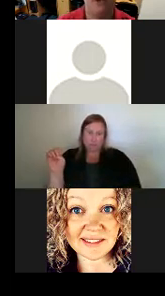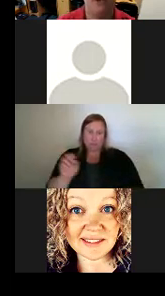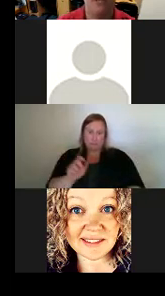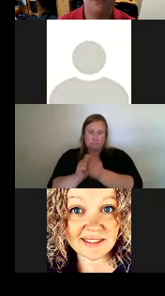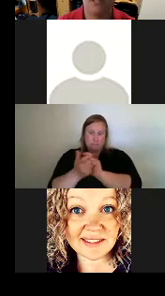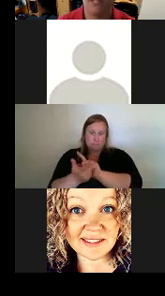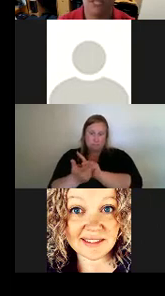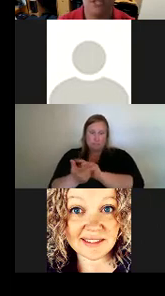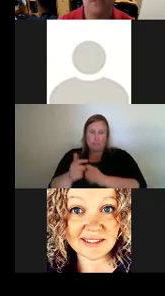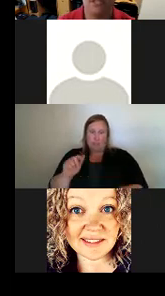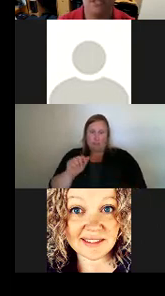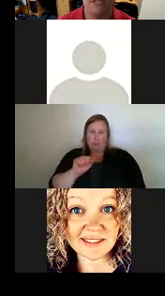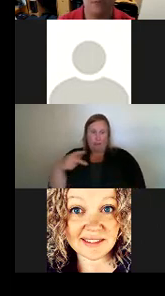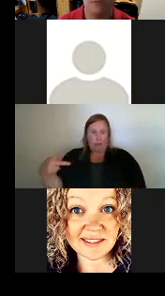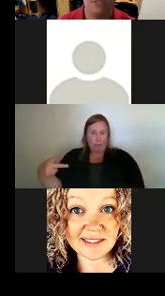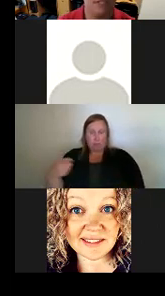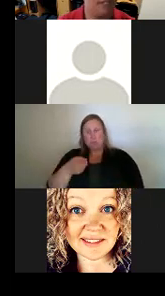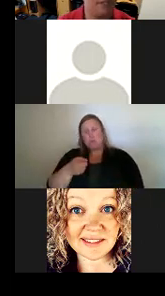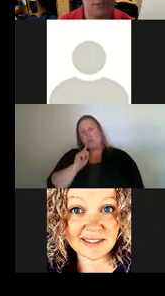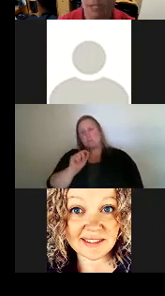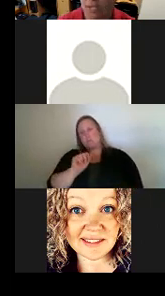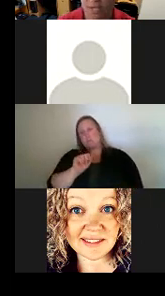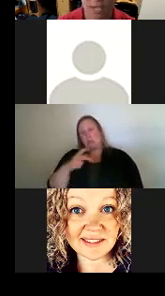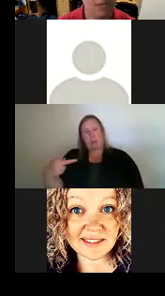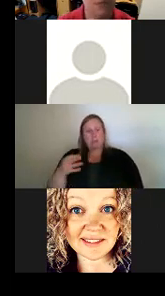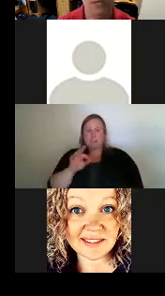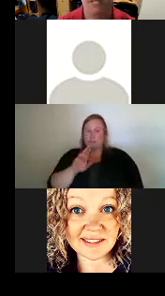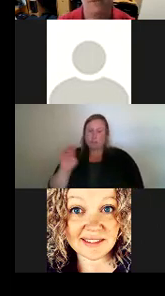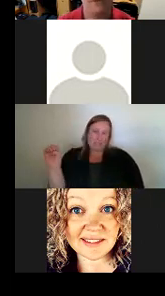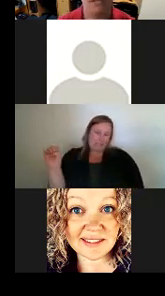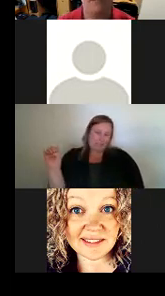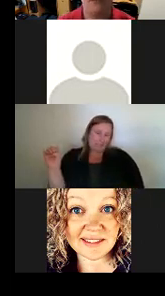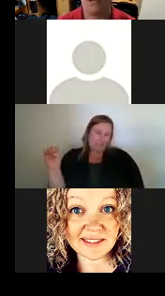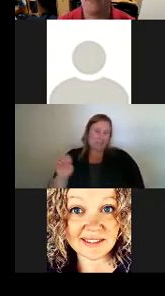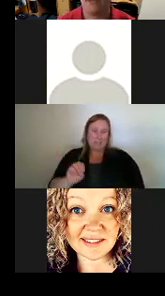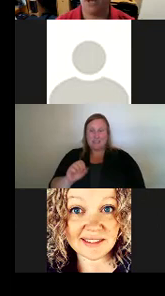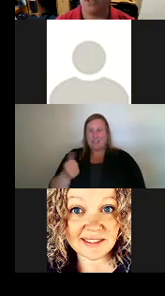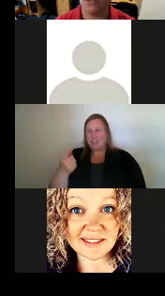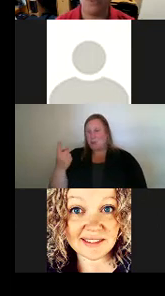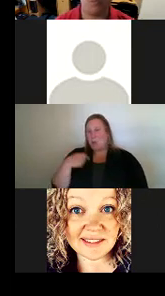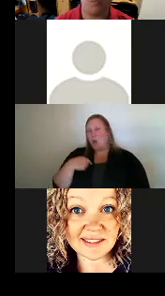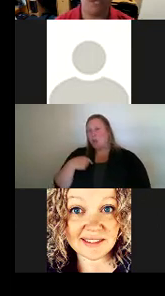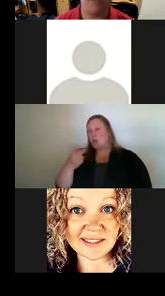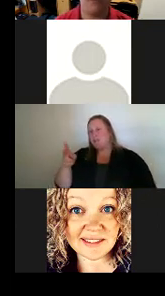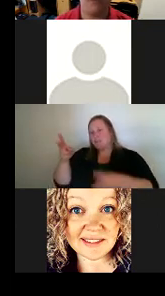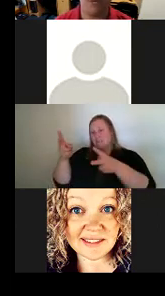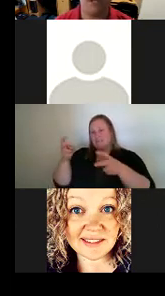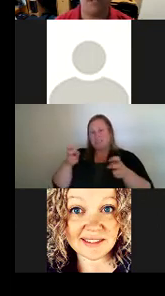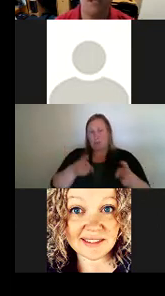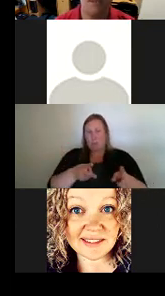THERE IS A LINK HERE IF YOU WOULD LIKE TO EXPLORE SINCE IT IS FREE. ANYONE COULD DOWNLOAD IT. IF YOU DON'T HAVE AN EMBOSSER, YOU WON'T BE ABLE TO EMBOSS --